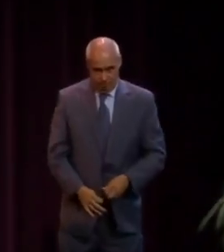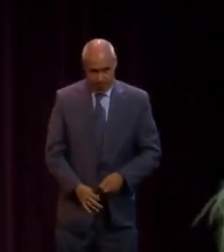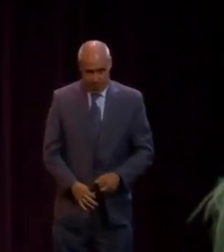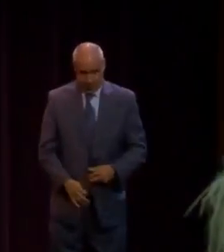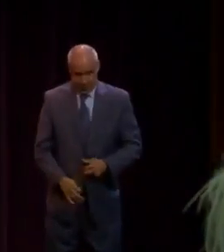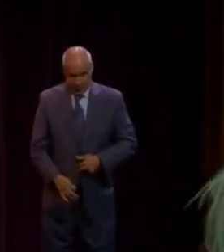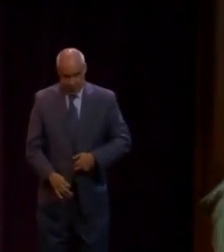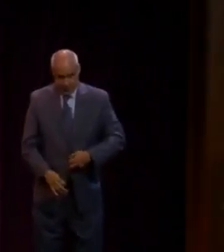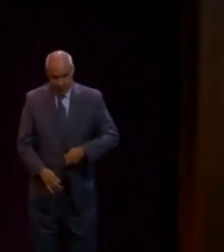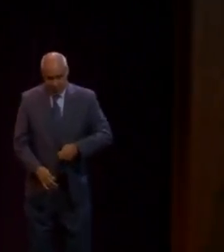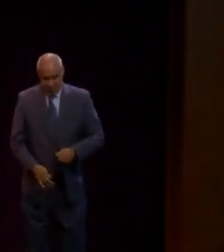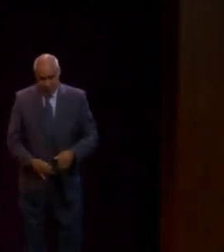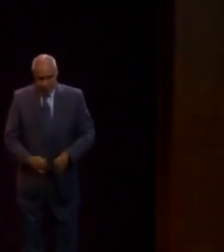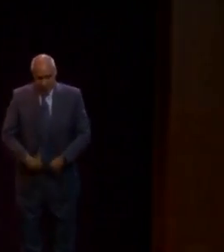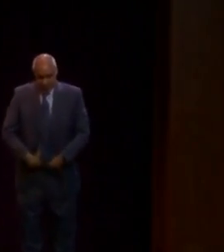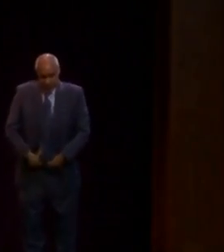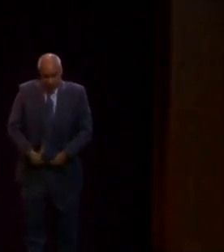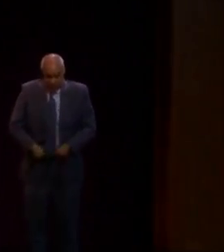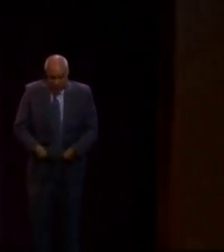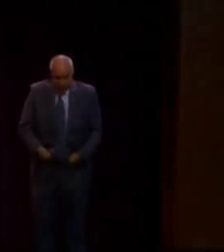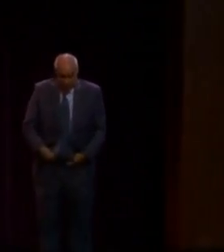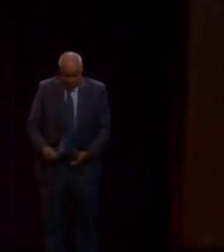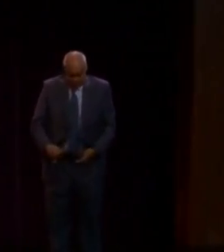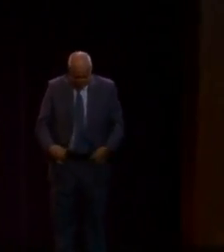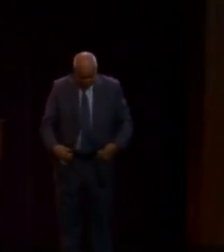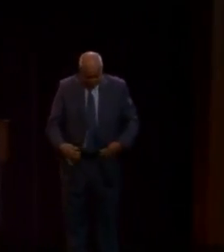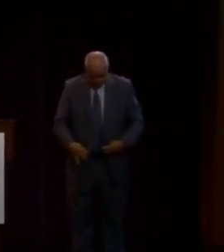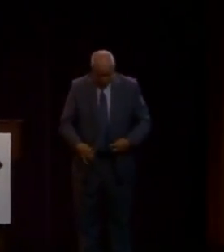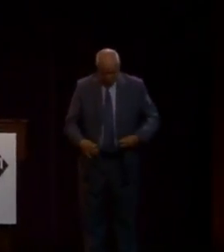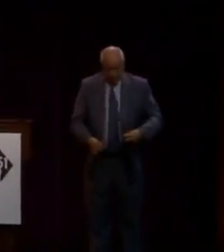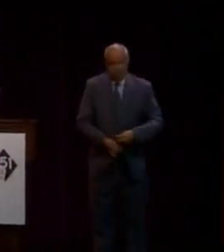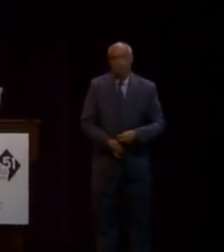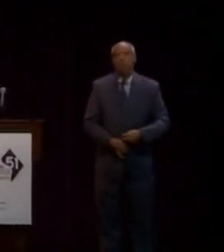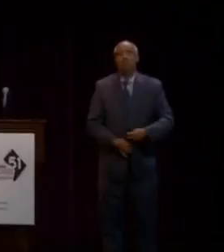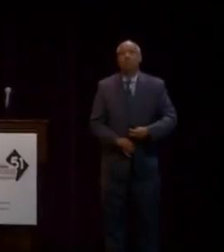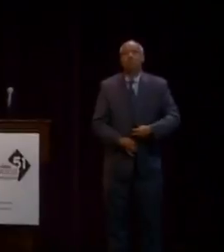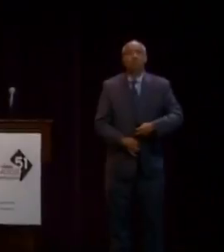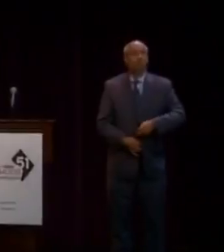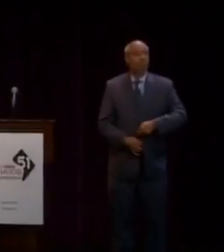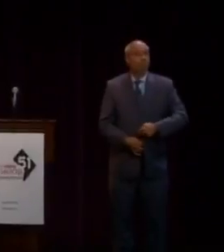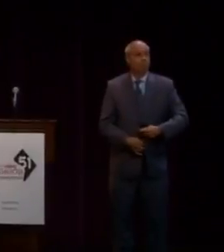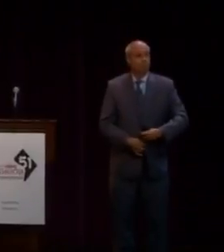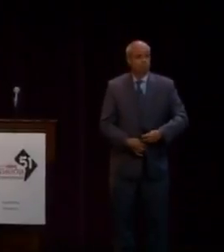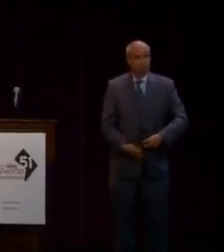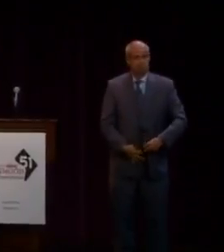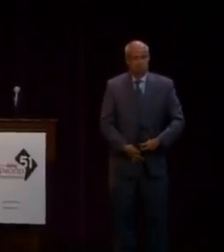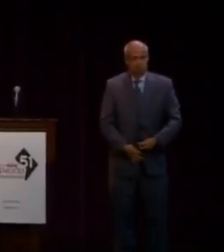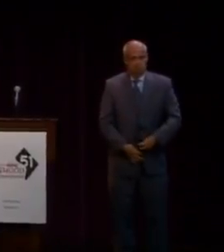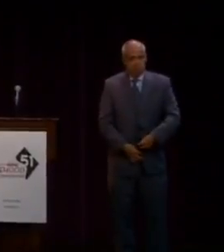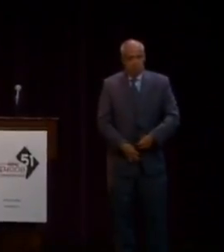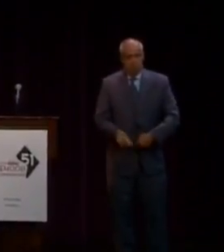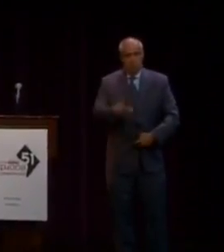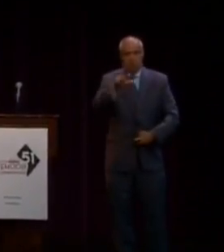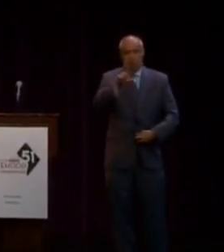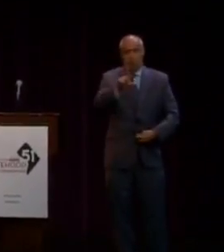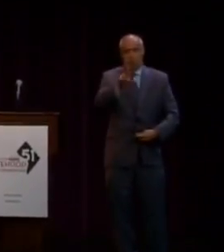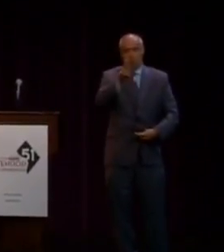IT IS MY PRIVILEGE TO WELCOME LUIS TORRES, DIRECTOR OF POLICY